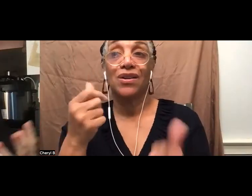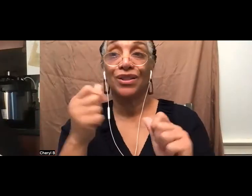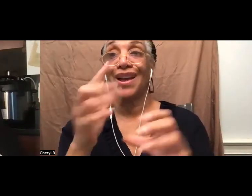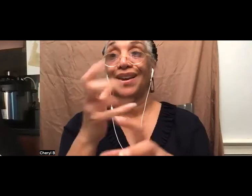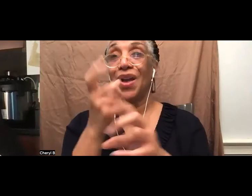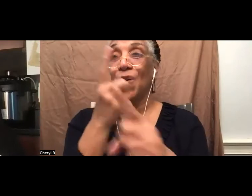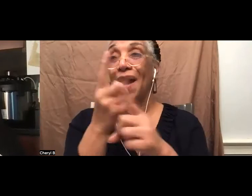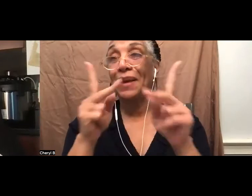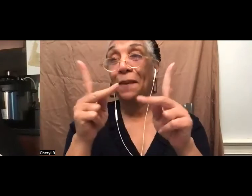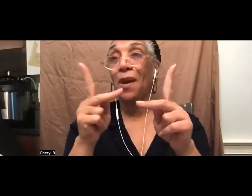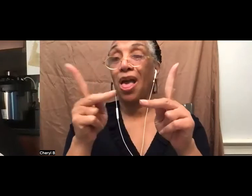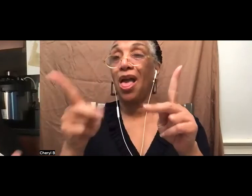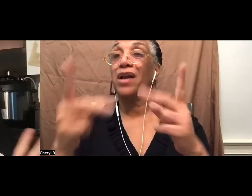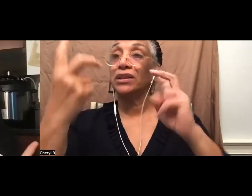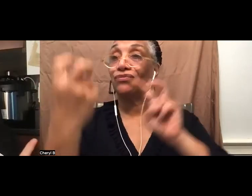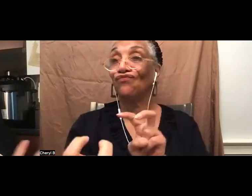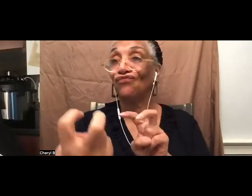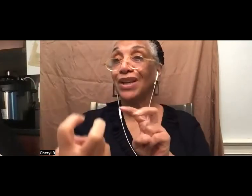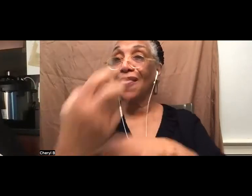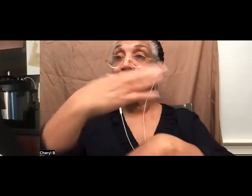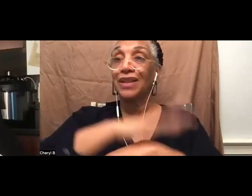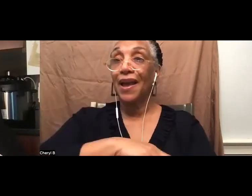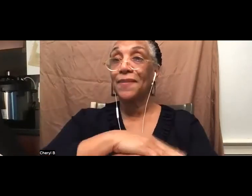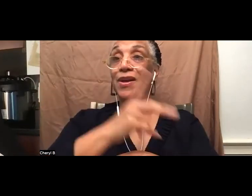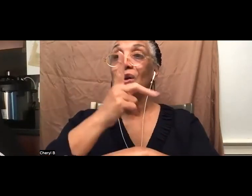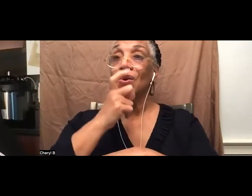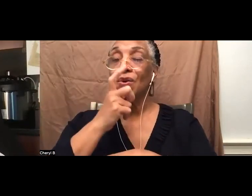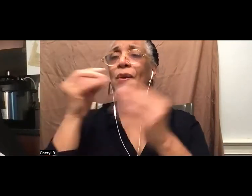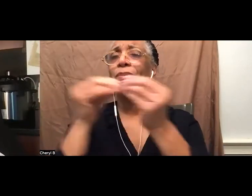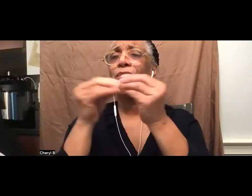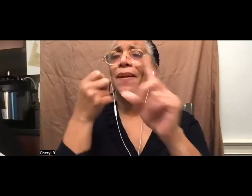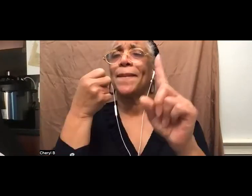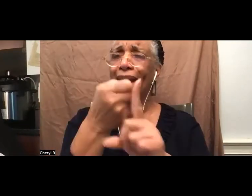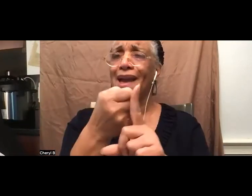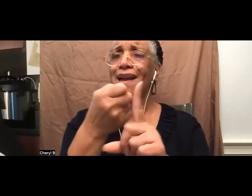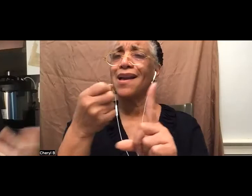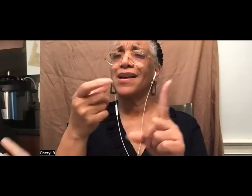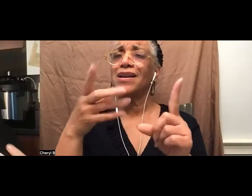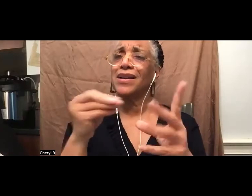people to the table, people who were being the most impacted, was that the